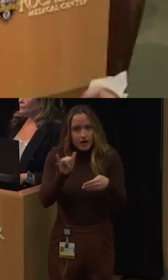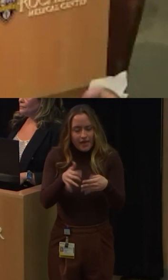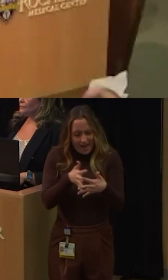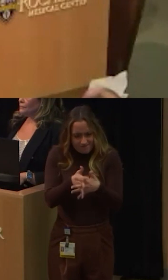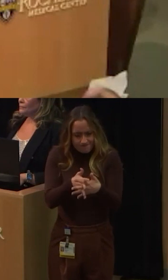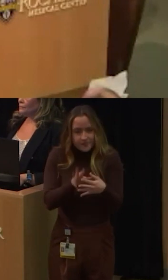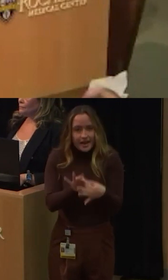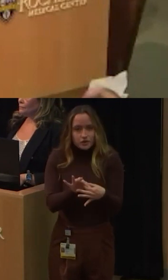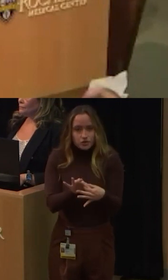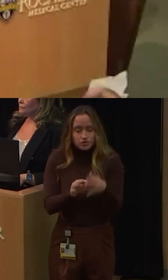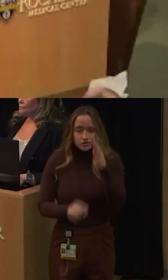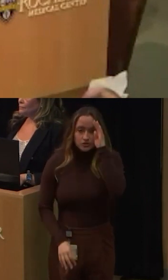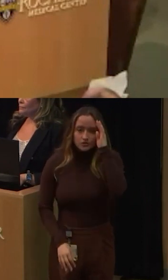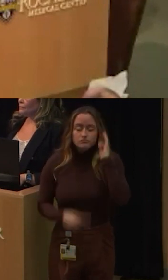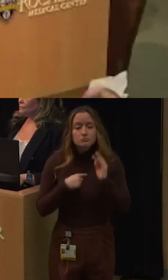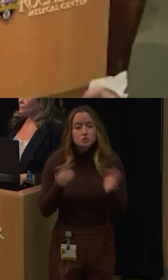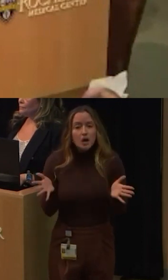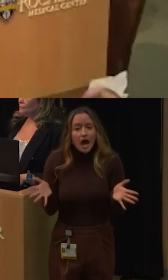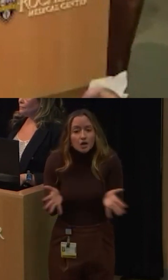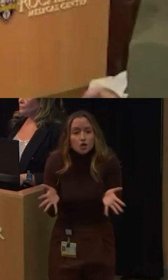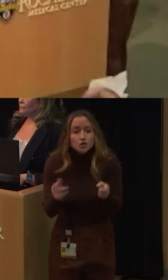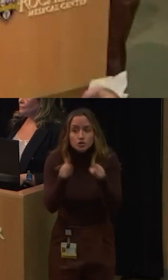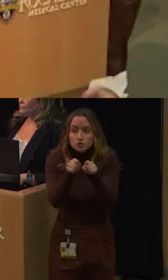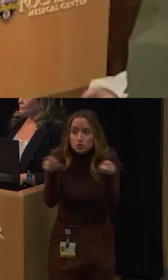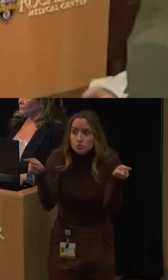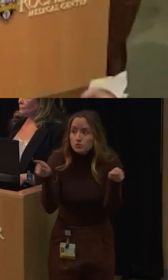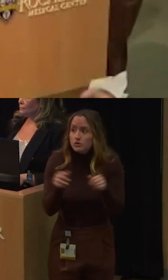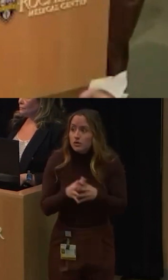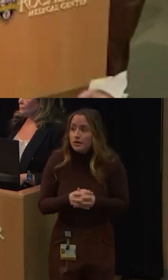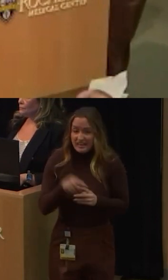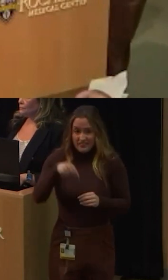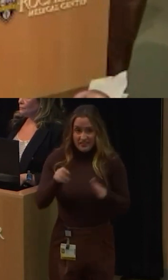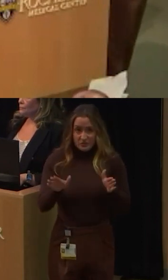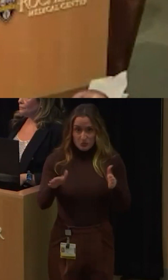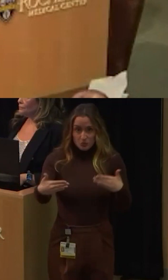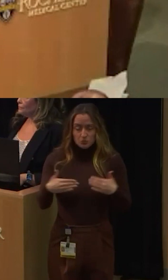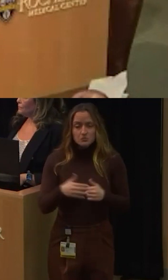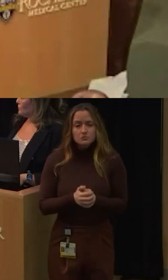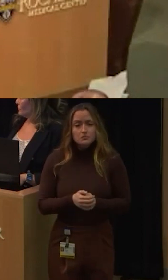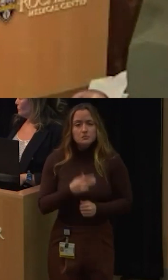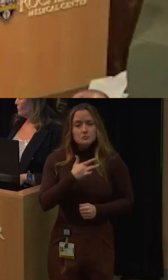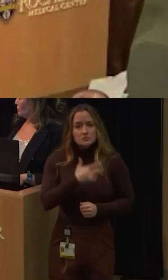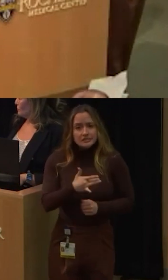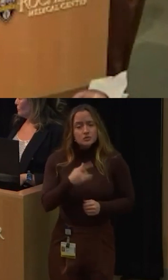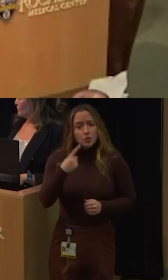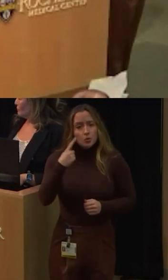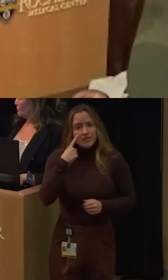I would encourage folks in this room, a lot of times we think of issues related to social justice and racial equity.